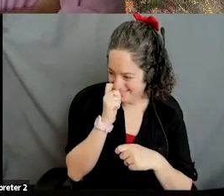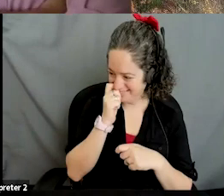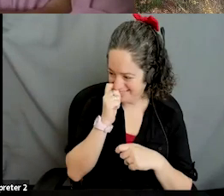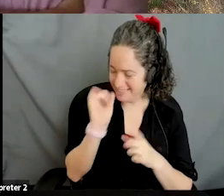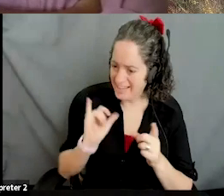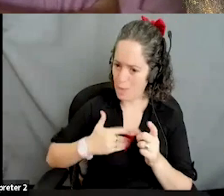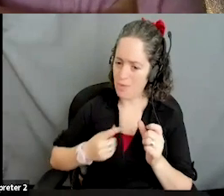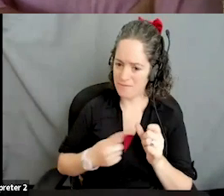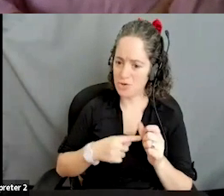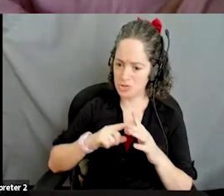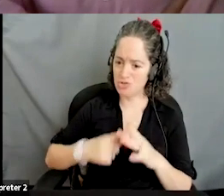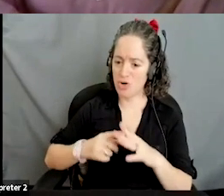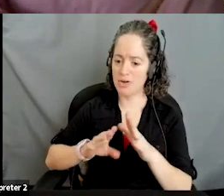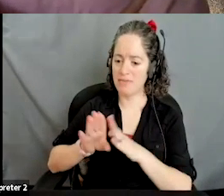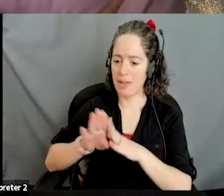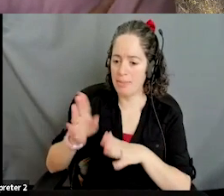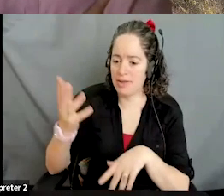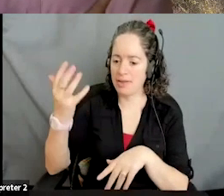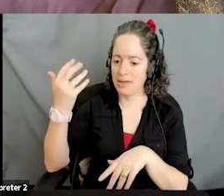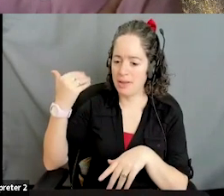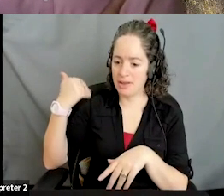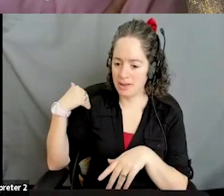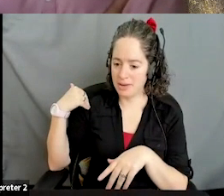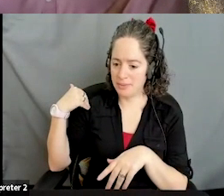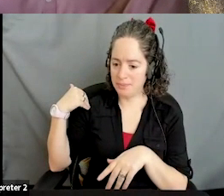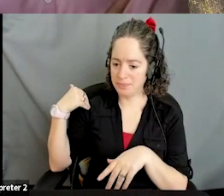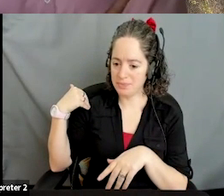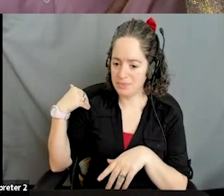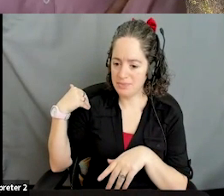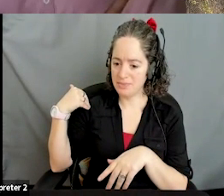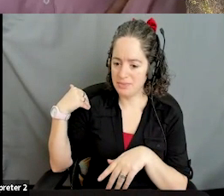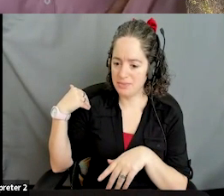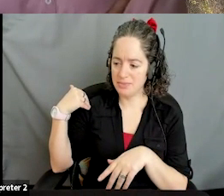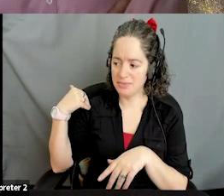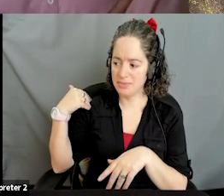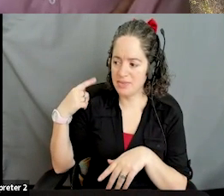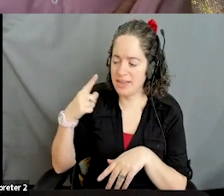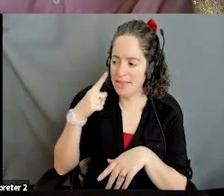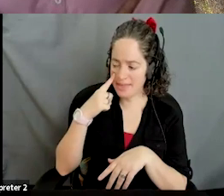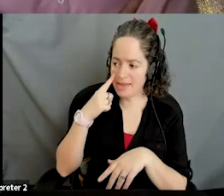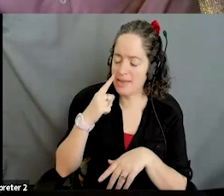I think that I asked our engineering team to develop those internal standards